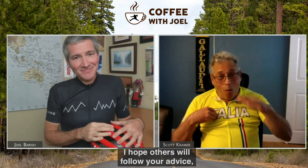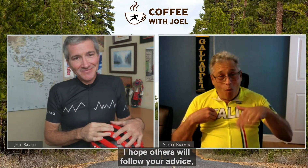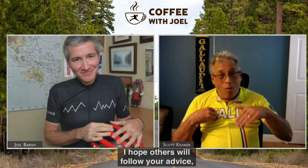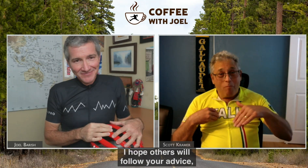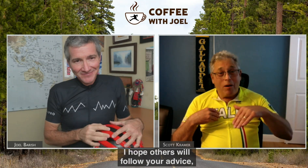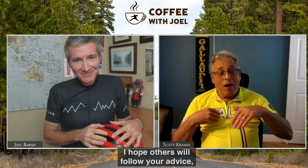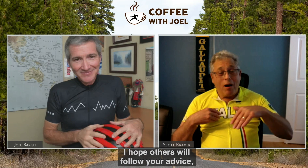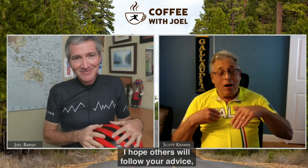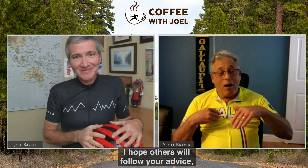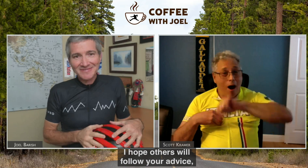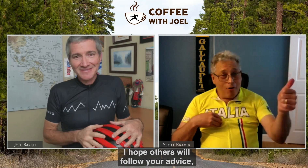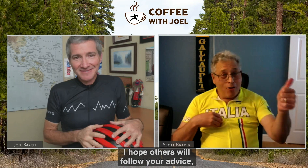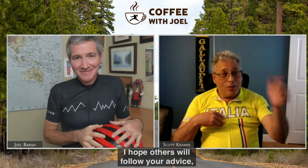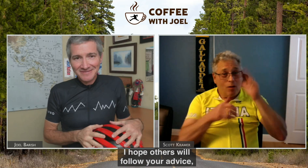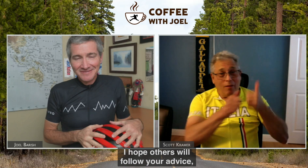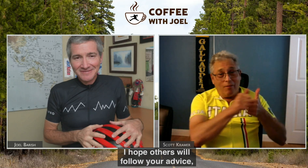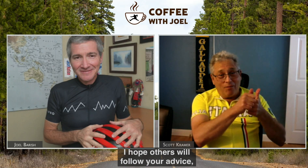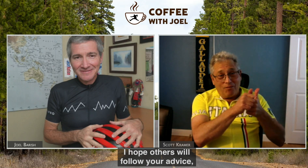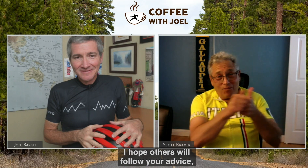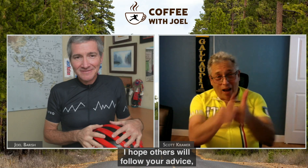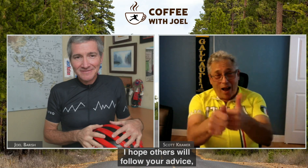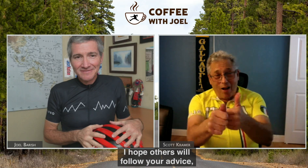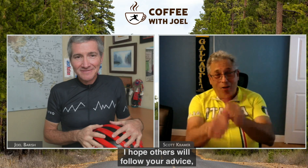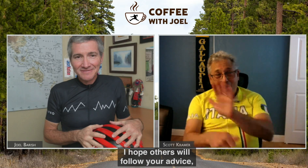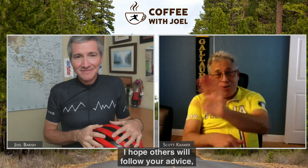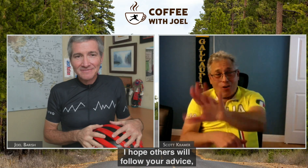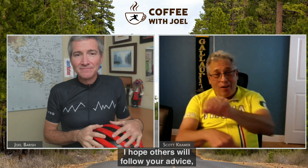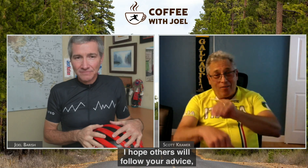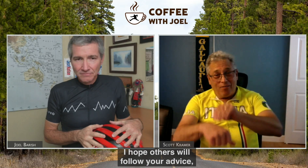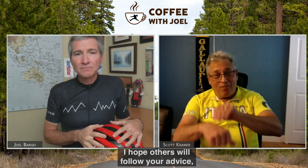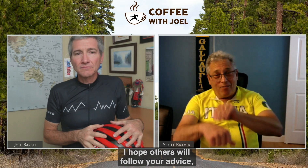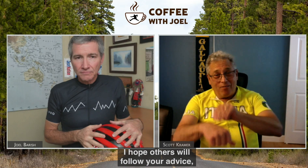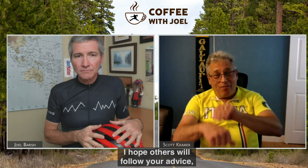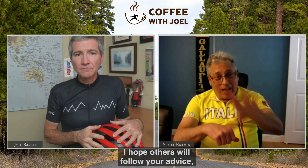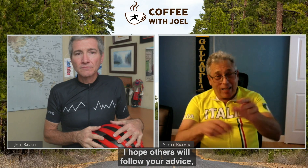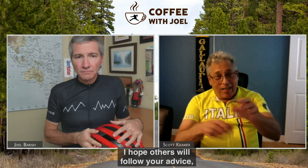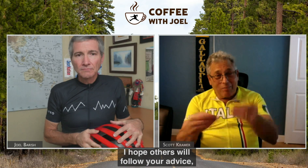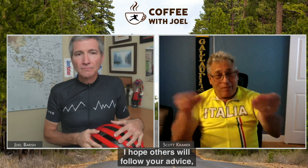I hope others will follow your advice,